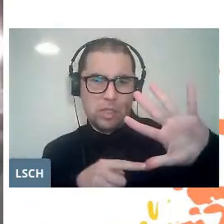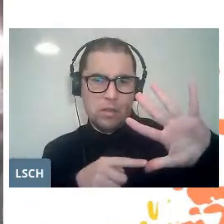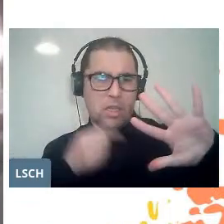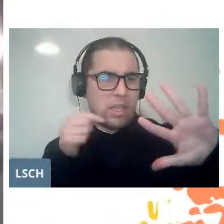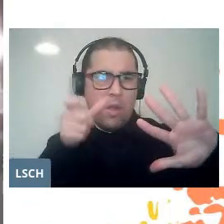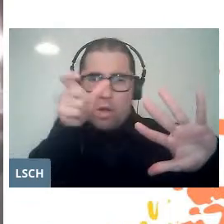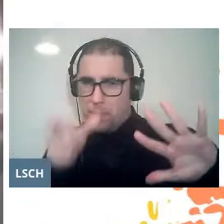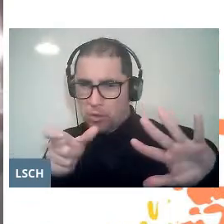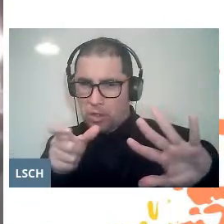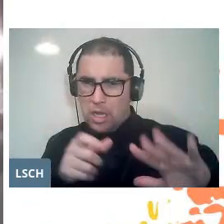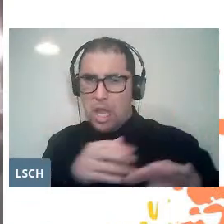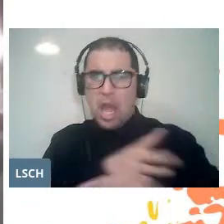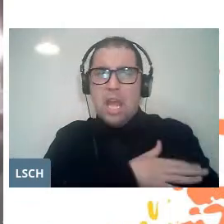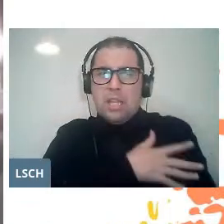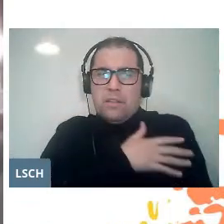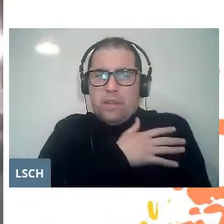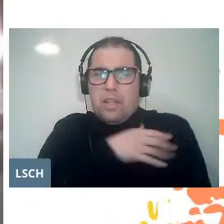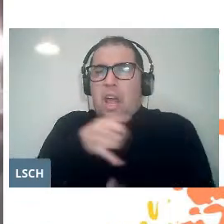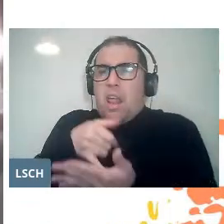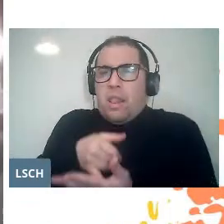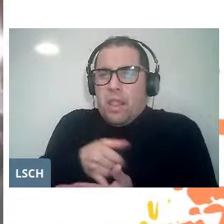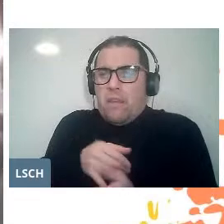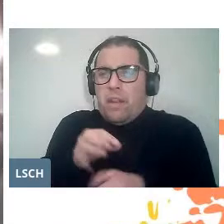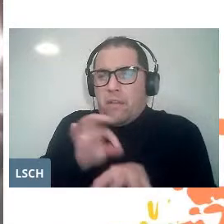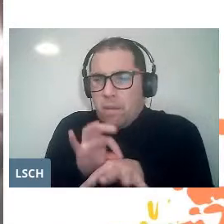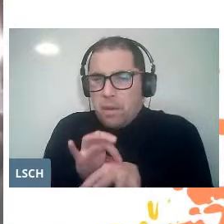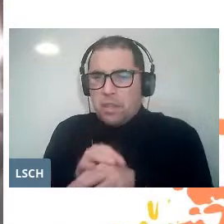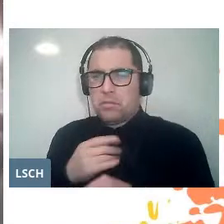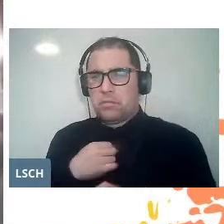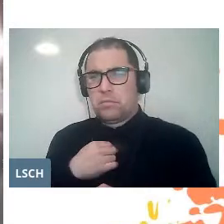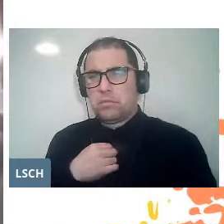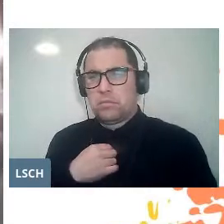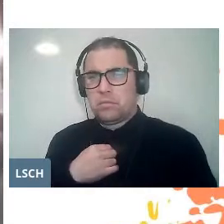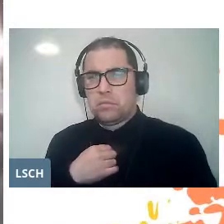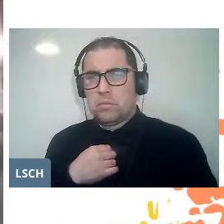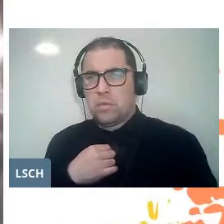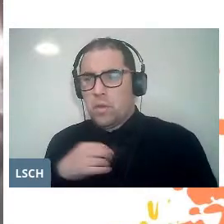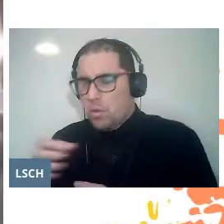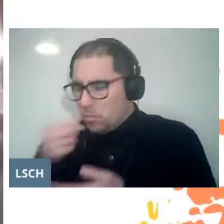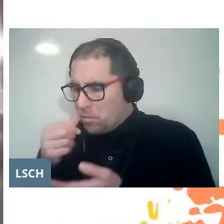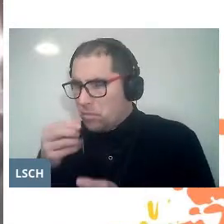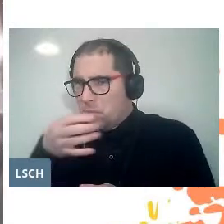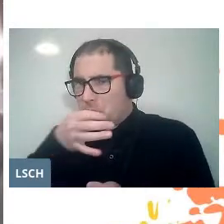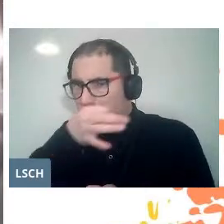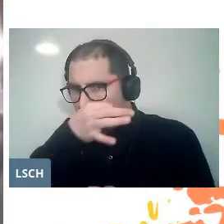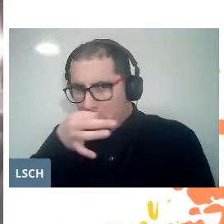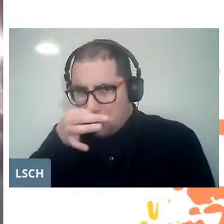and fiery imagination ingests a dose of opium with the intention of committing suicide.